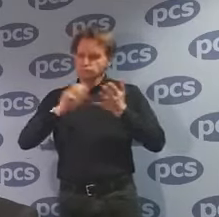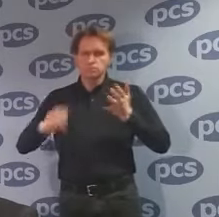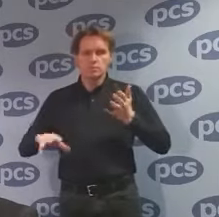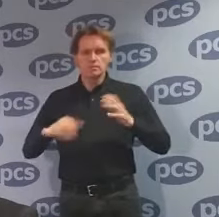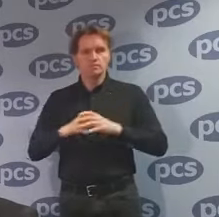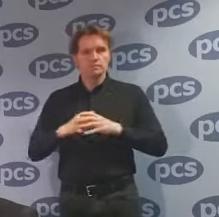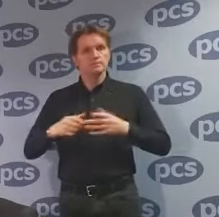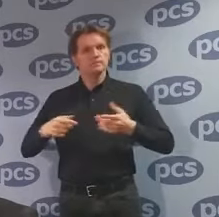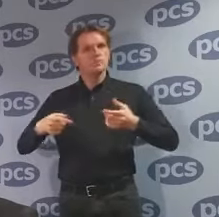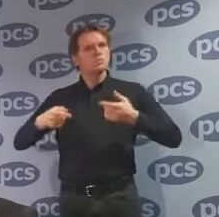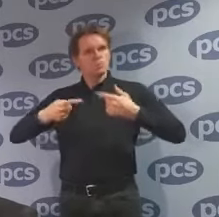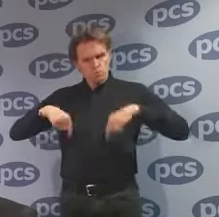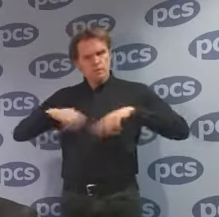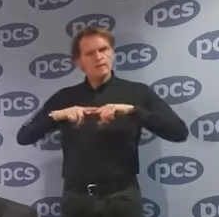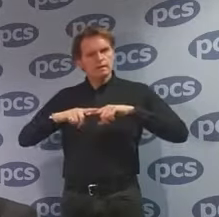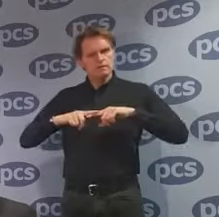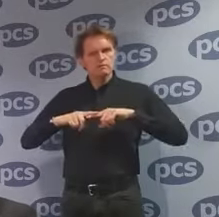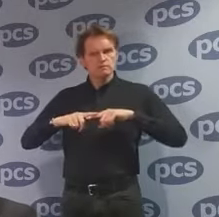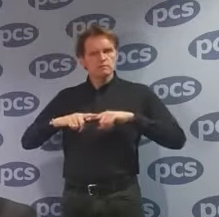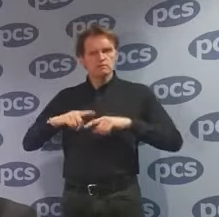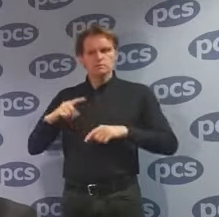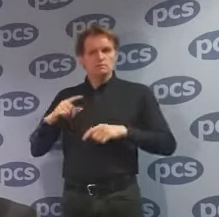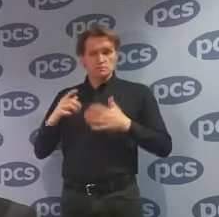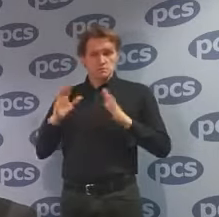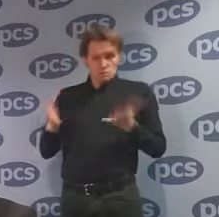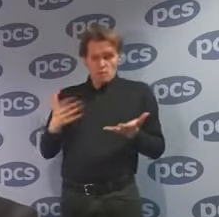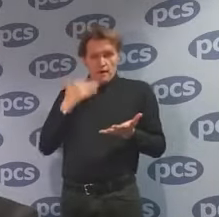resources available to deliver the service that people desperately need. The